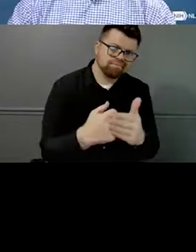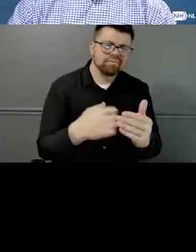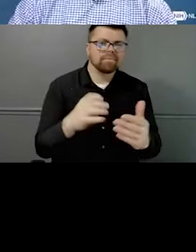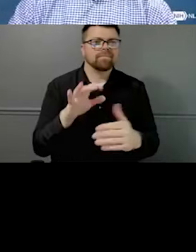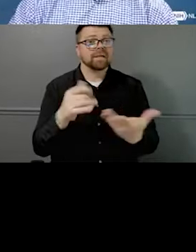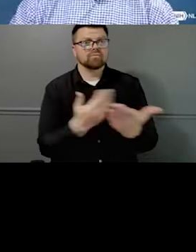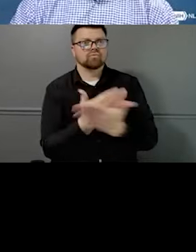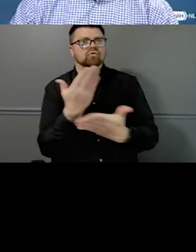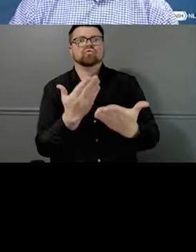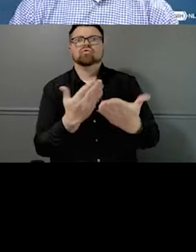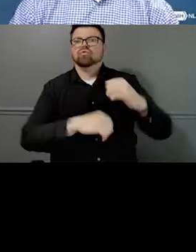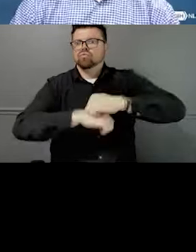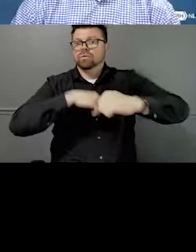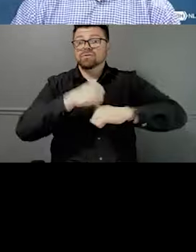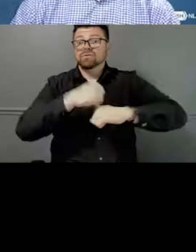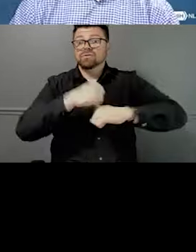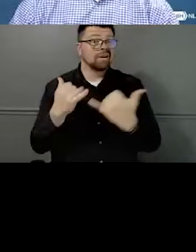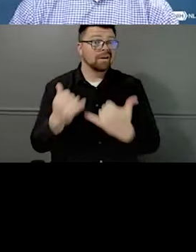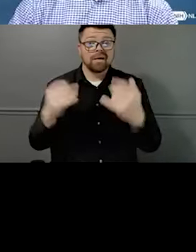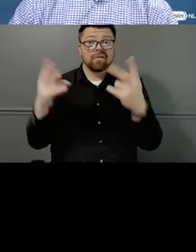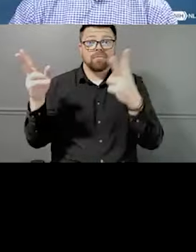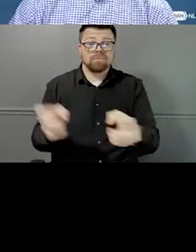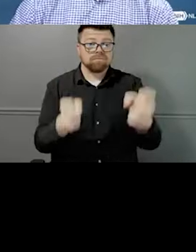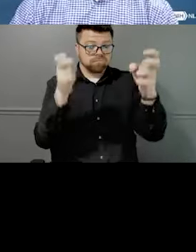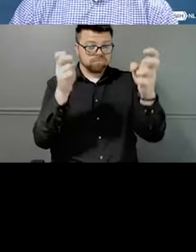now today available for your use to